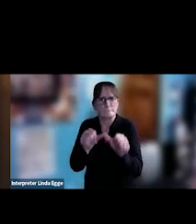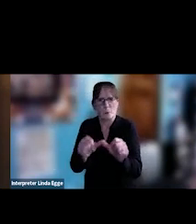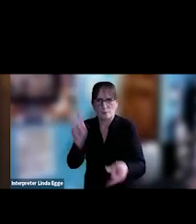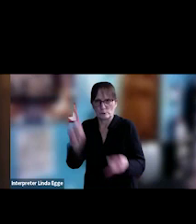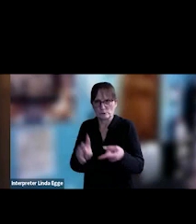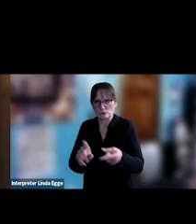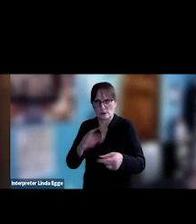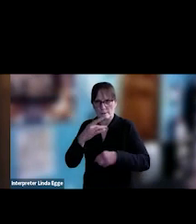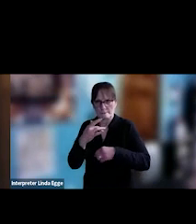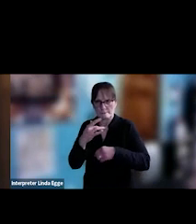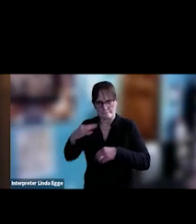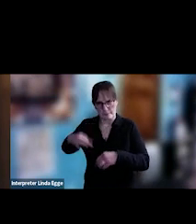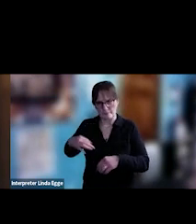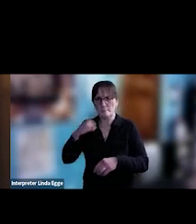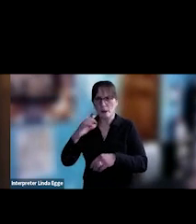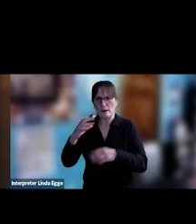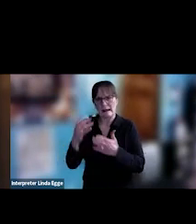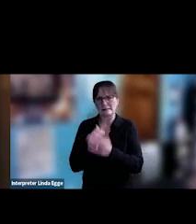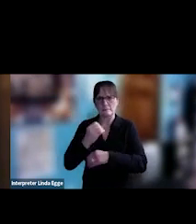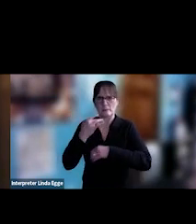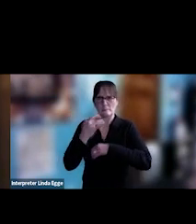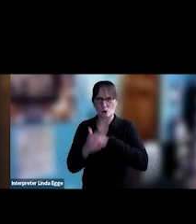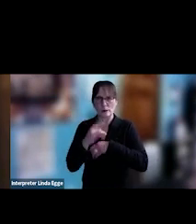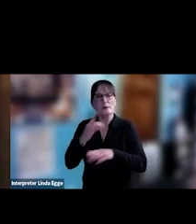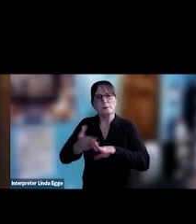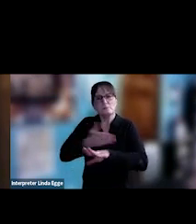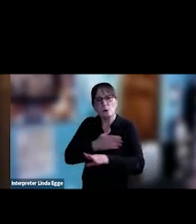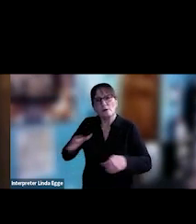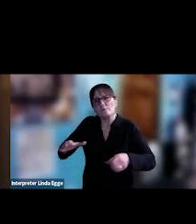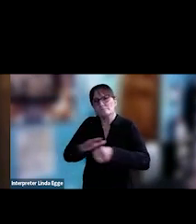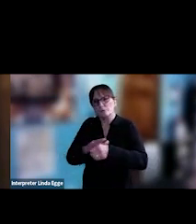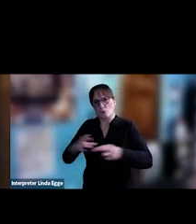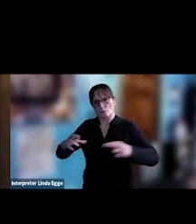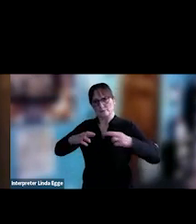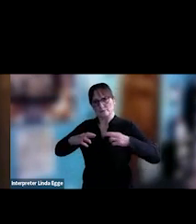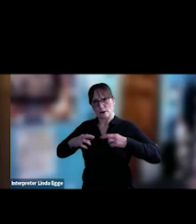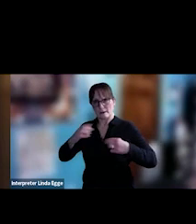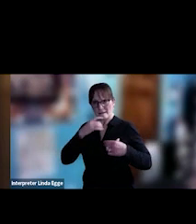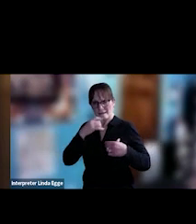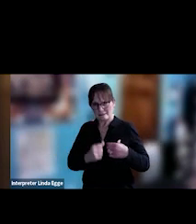by claiming them early before your full retirement age, and that doesn't end when you reach your full retirement age,